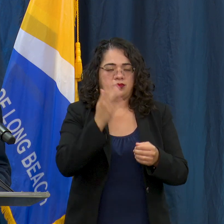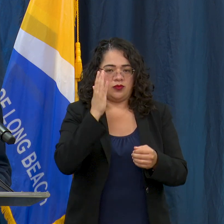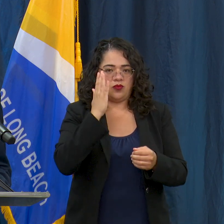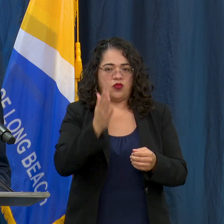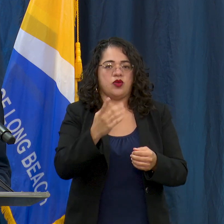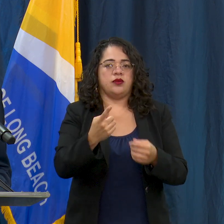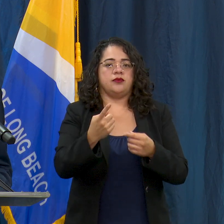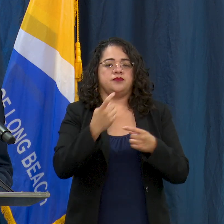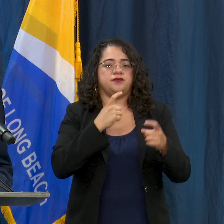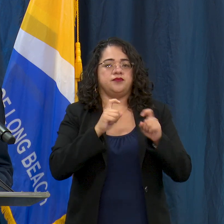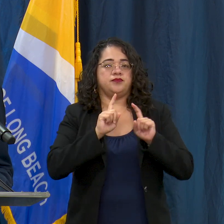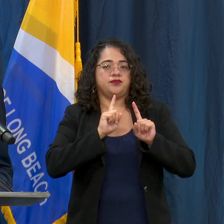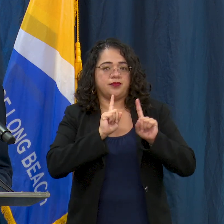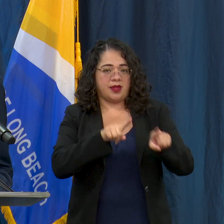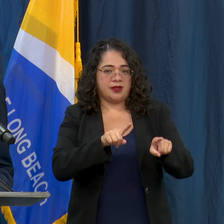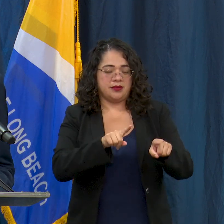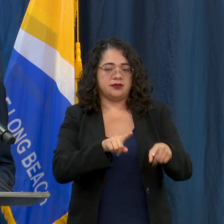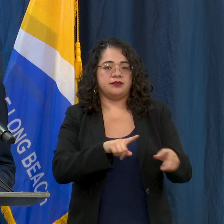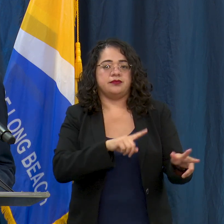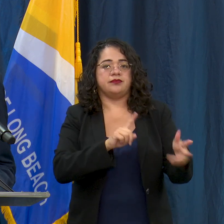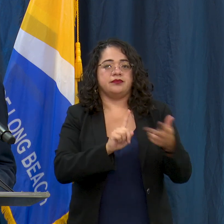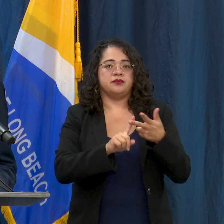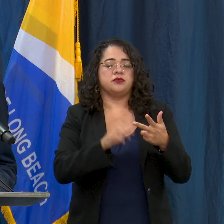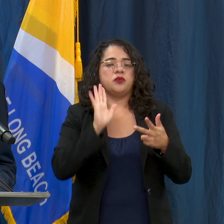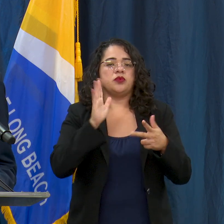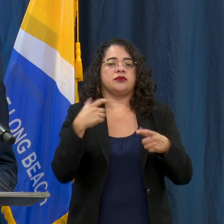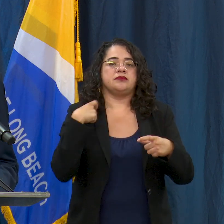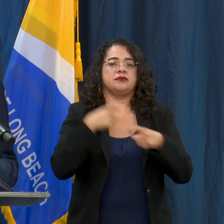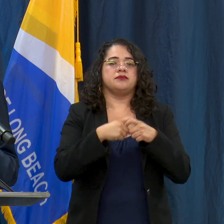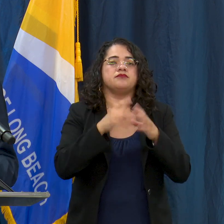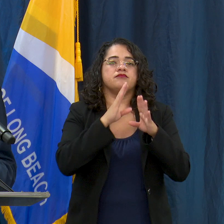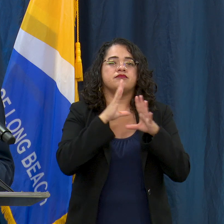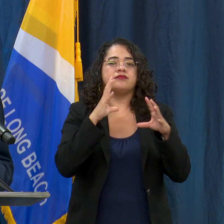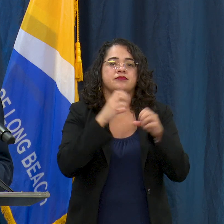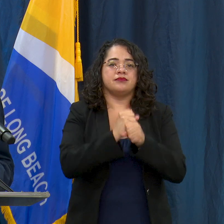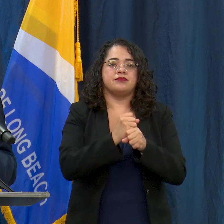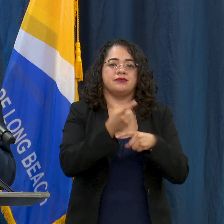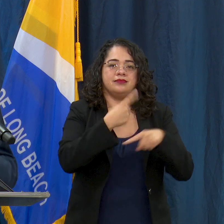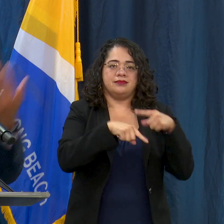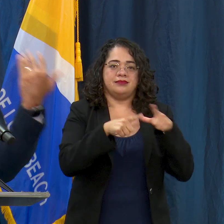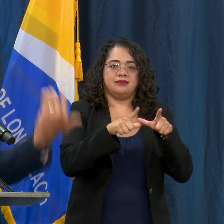the end and we will have a Spanish translation. Paola who is doing